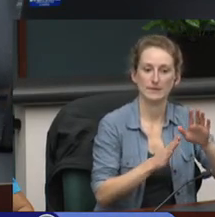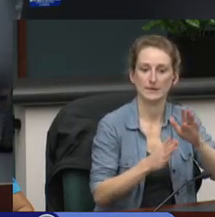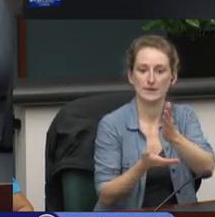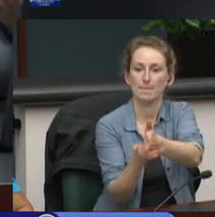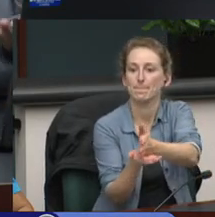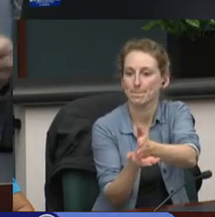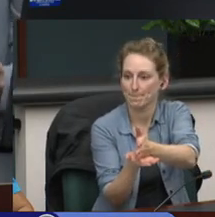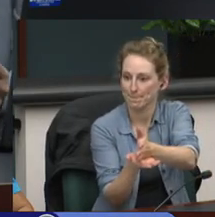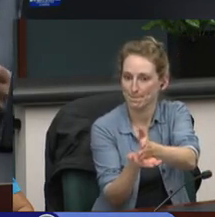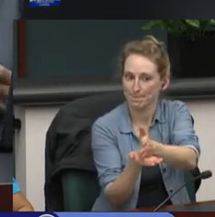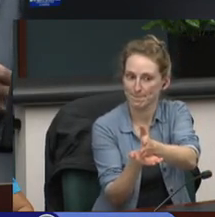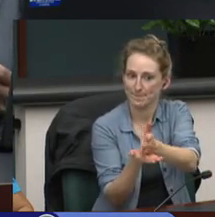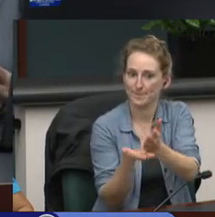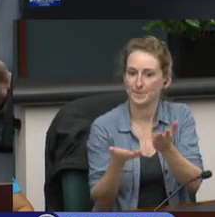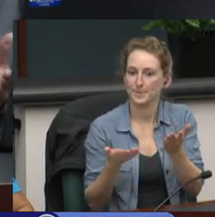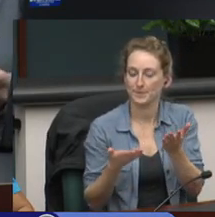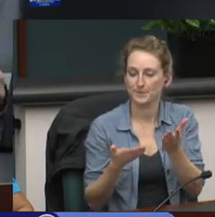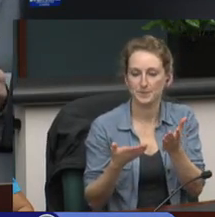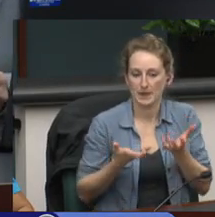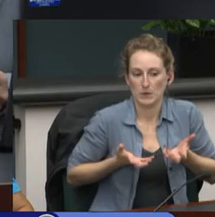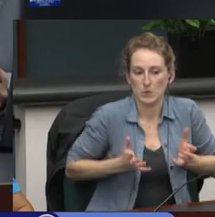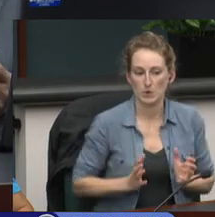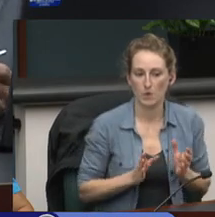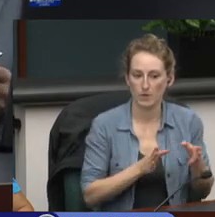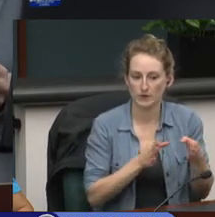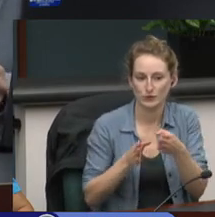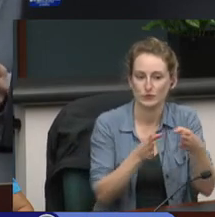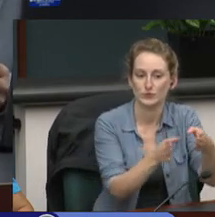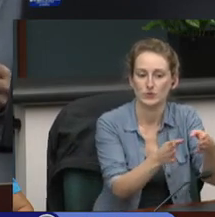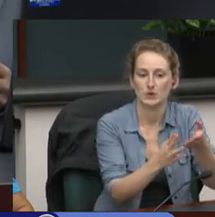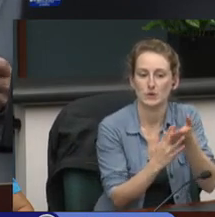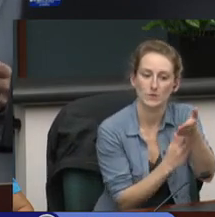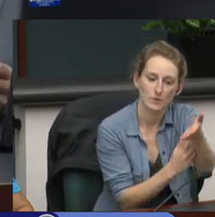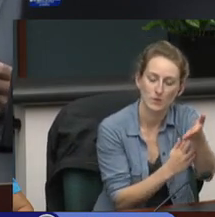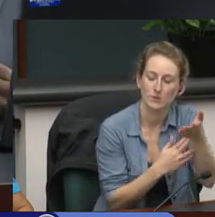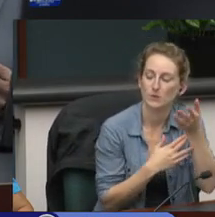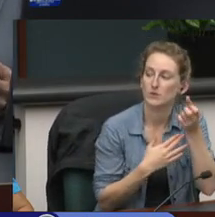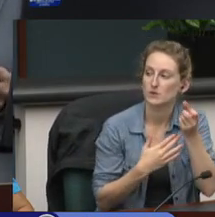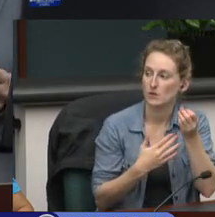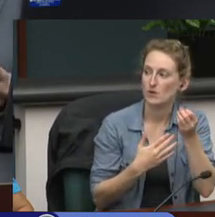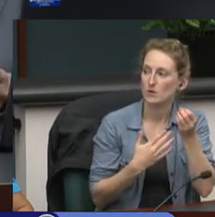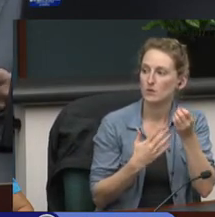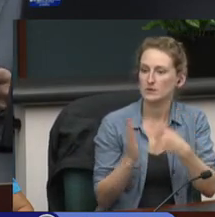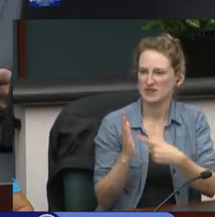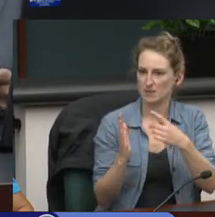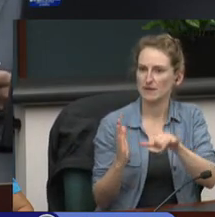through that area I think we see that we've seen that sometimes I'm fringes of